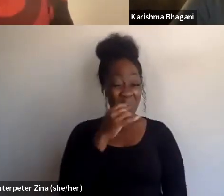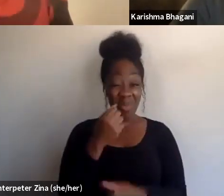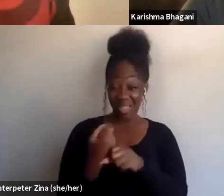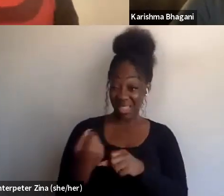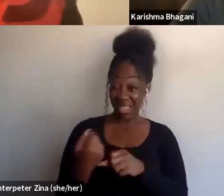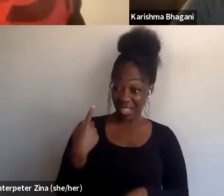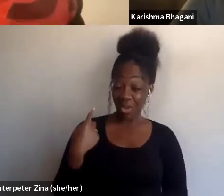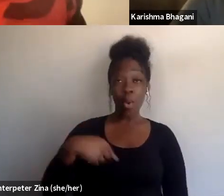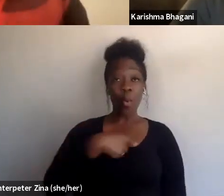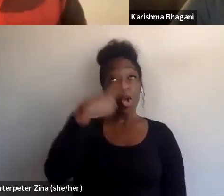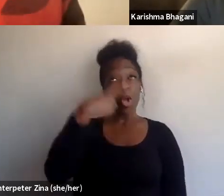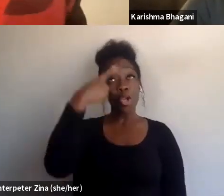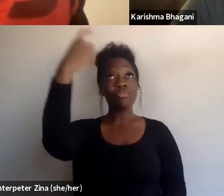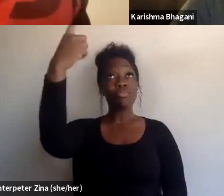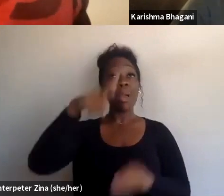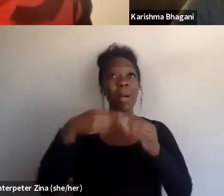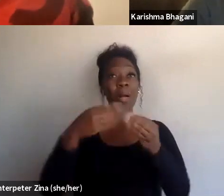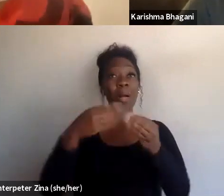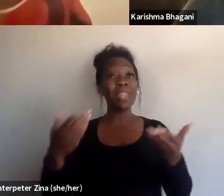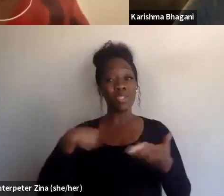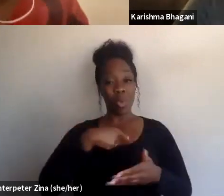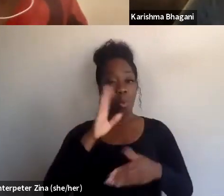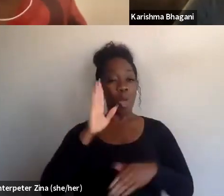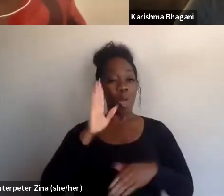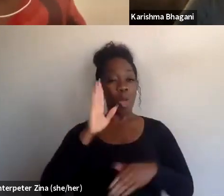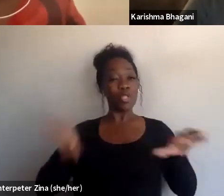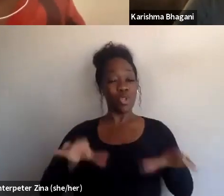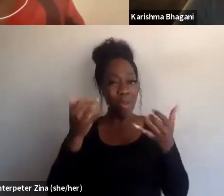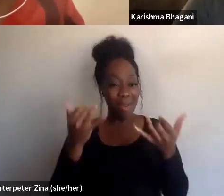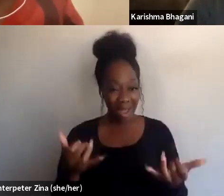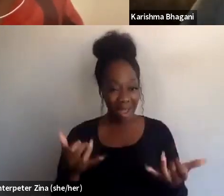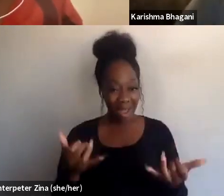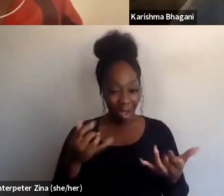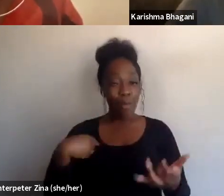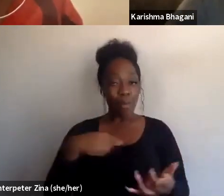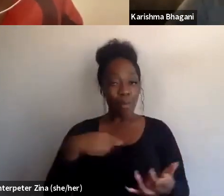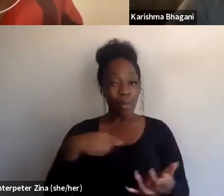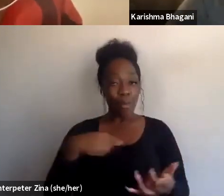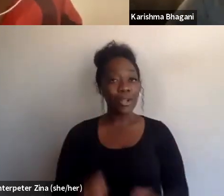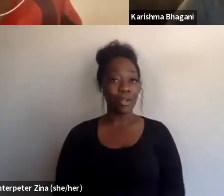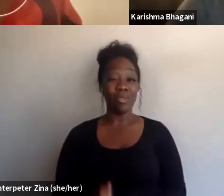about the things we were going to do and here we are sitting and we've all accomplished a lot and much more.